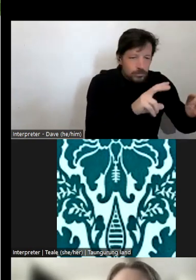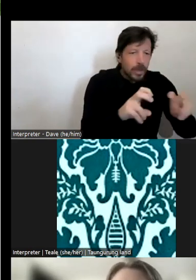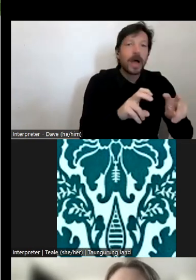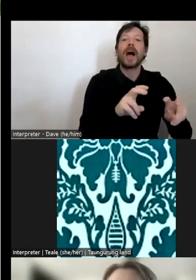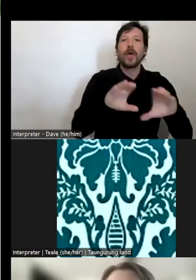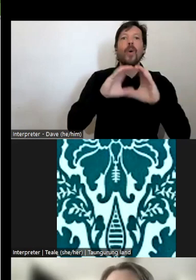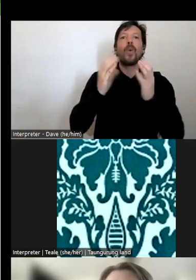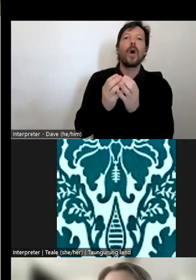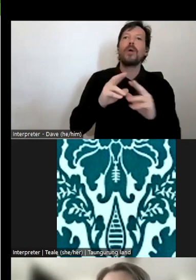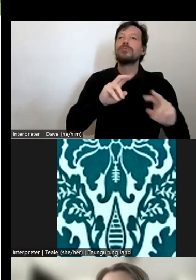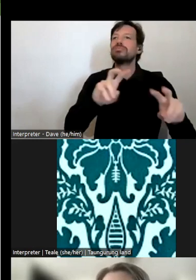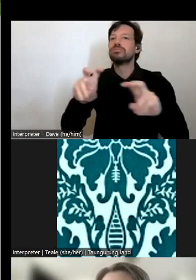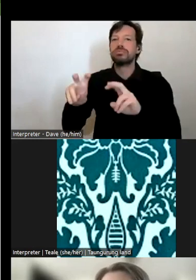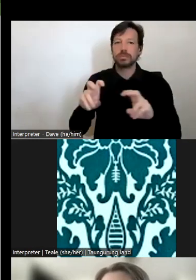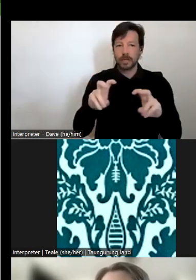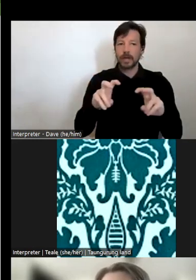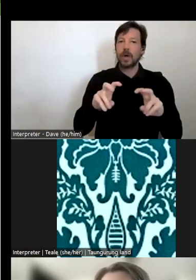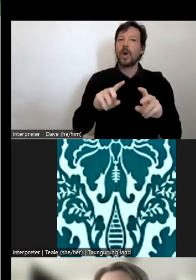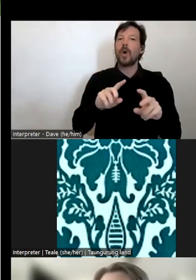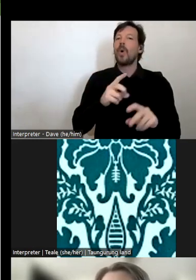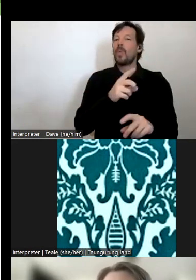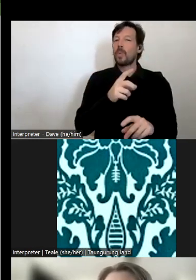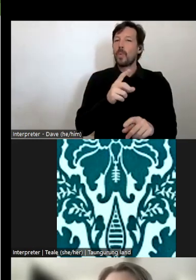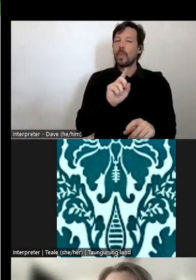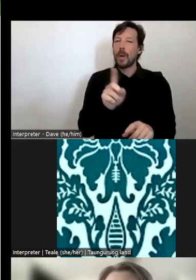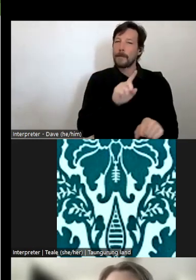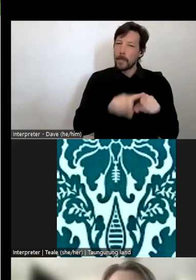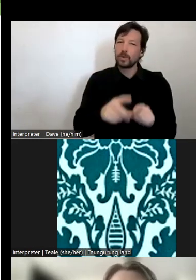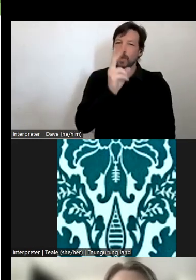which genetic changes are the most common in the different countries?